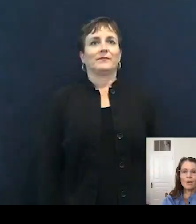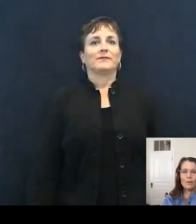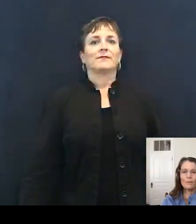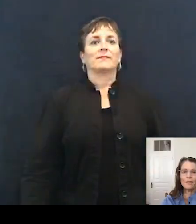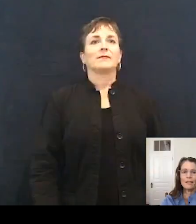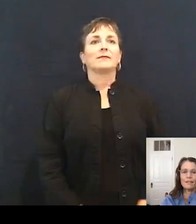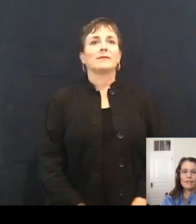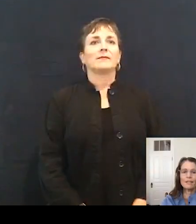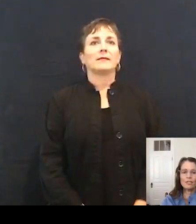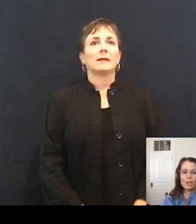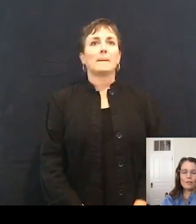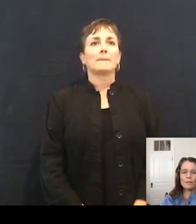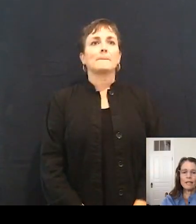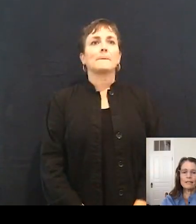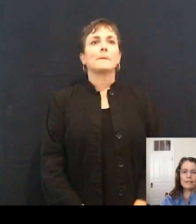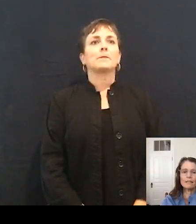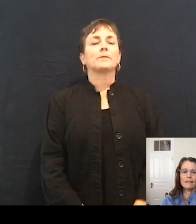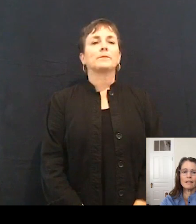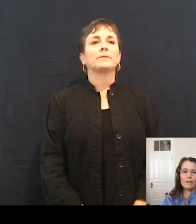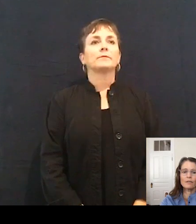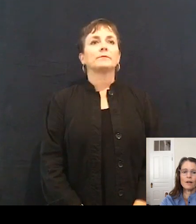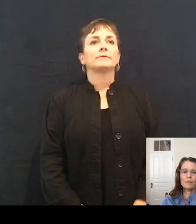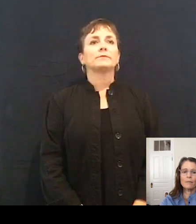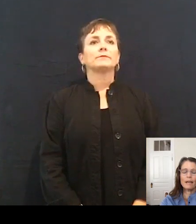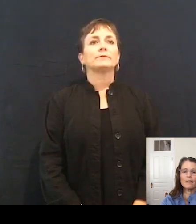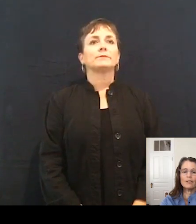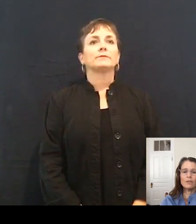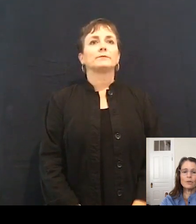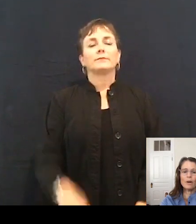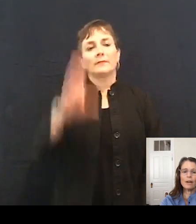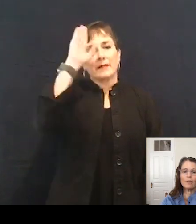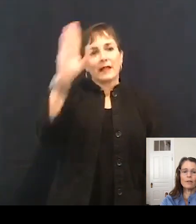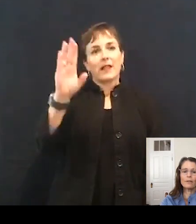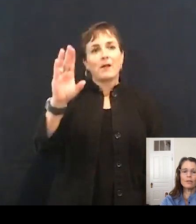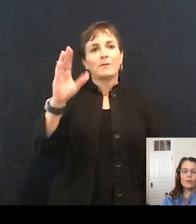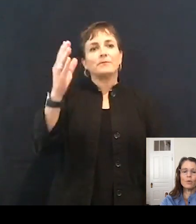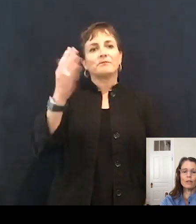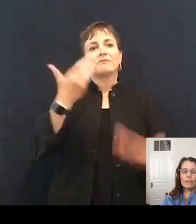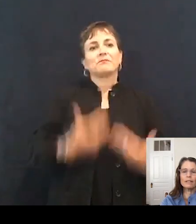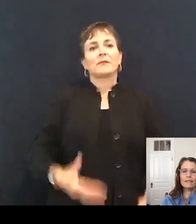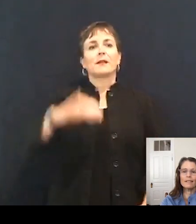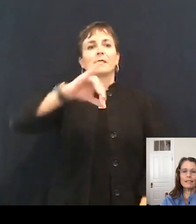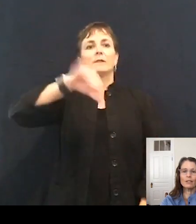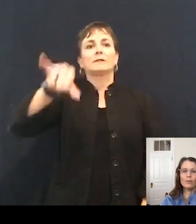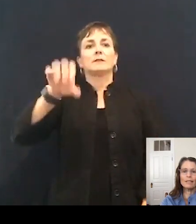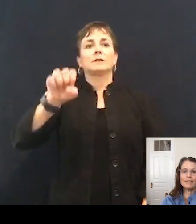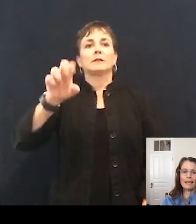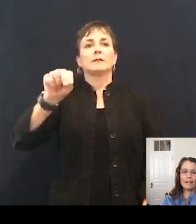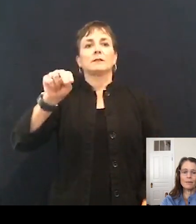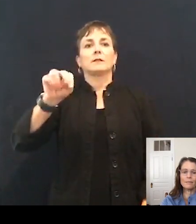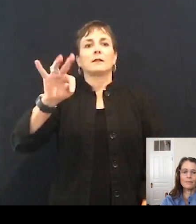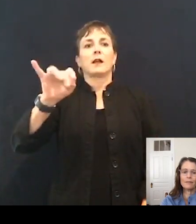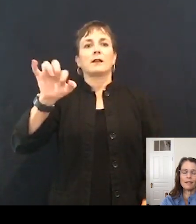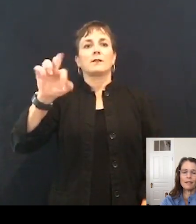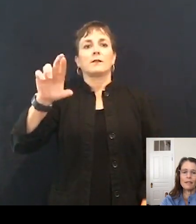Hello, this is Jennifer Lentz from LSU Health, New Orleans in Louisiana.